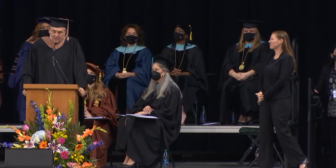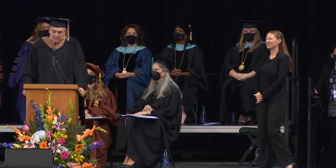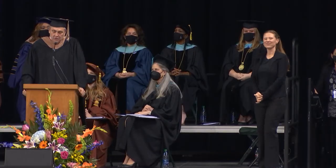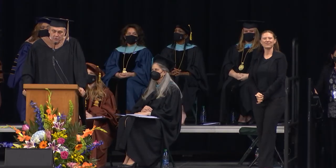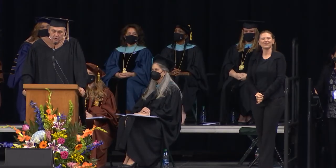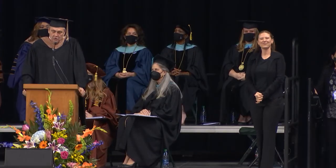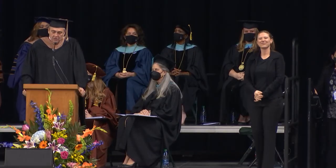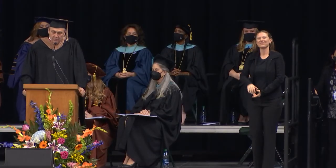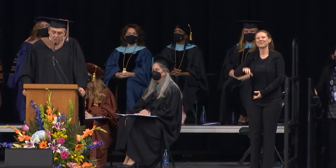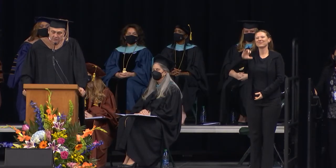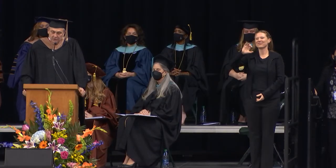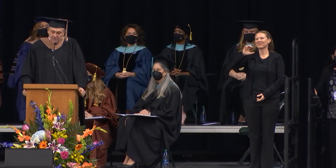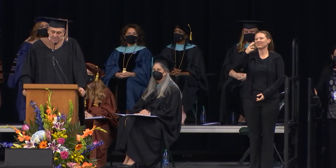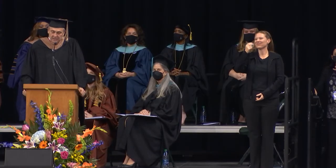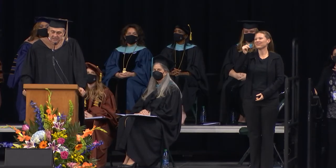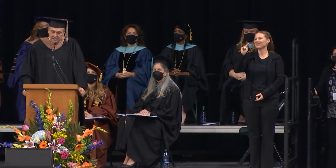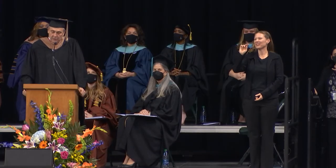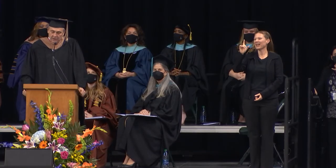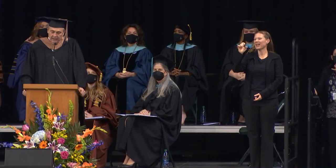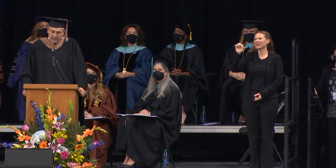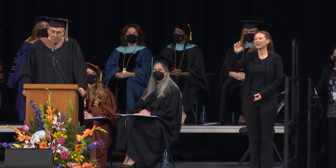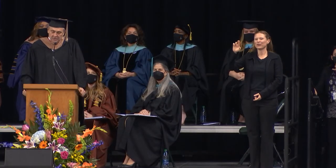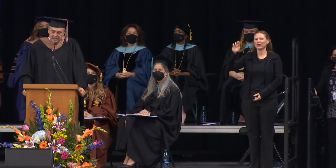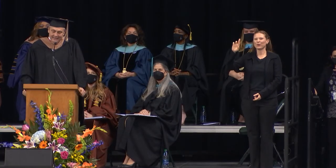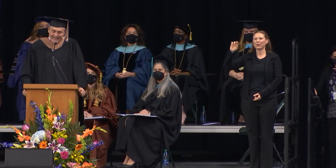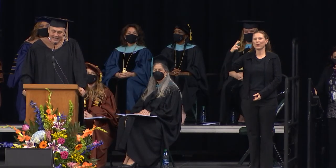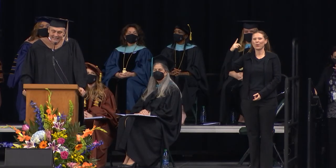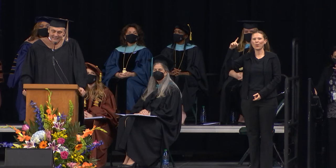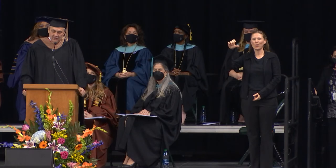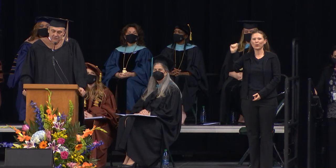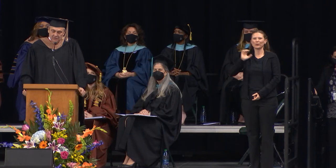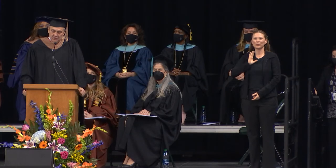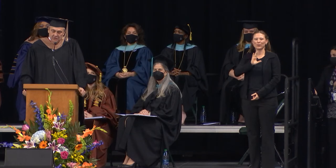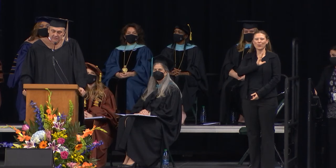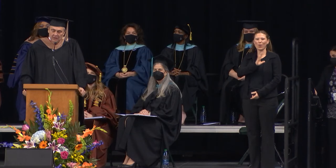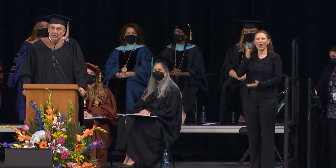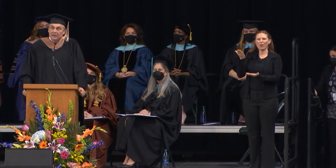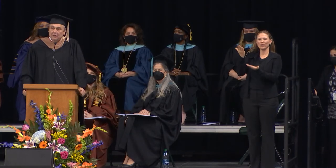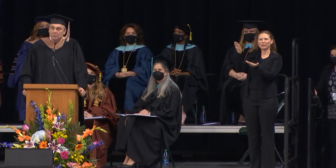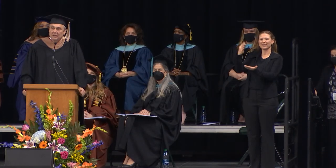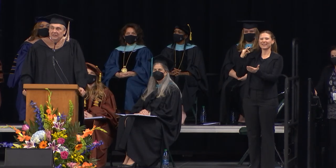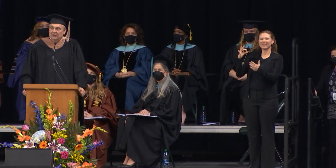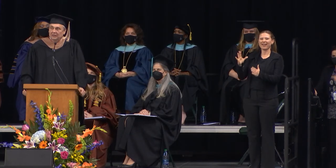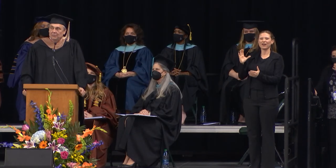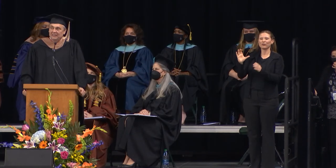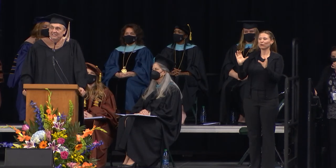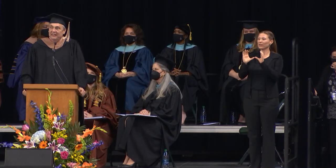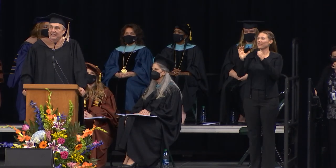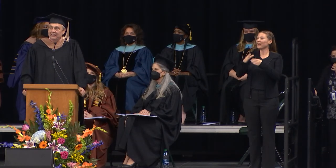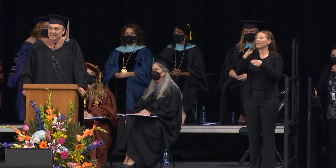Chancellor Rhodes, Board of Trustees, I would like to present the candidates for the Certificate of Completion. Please stand.